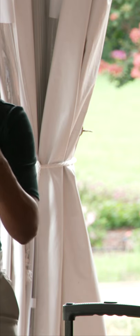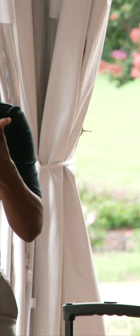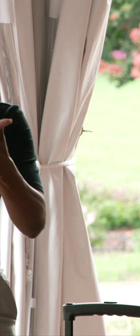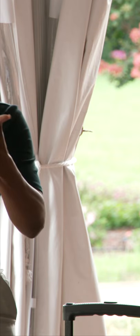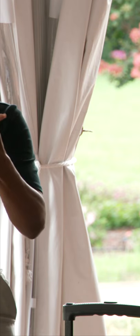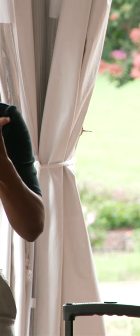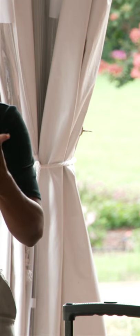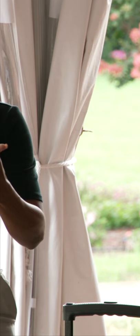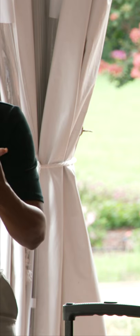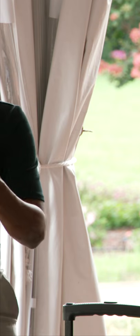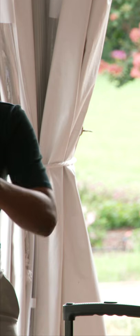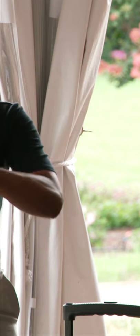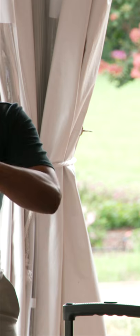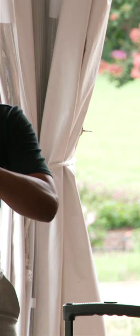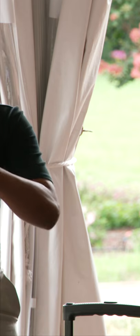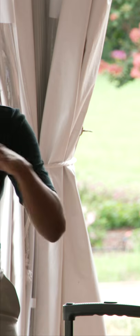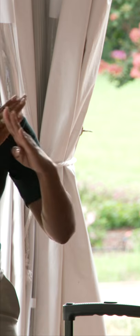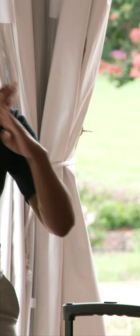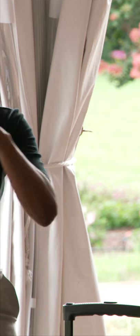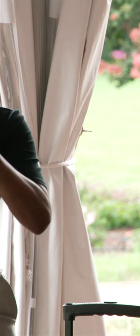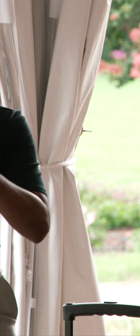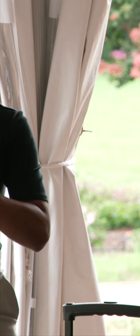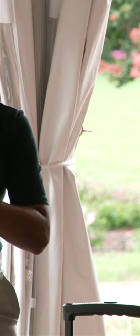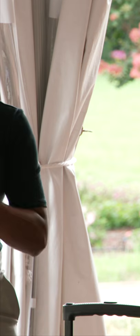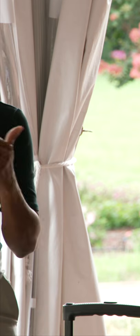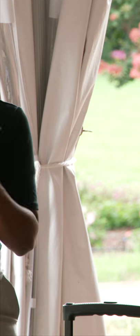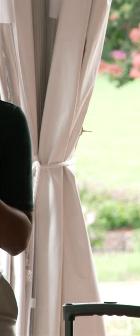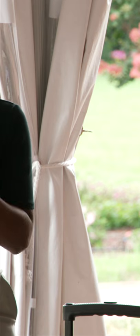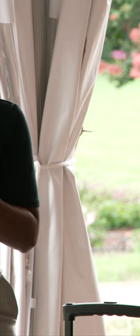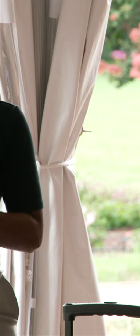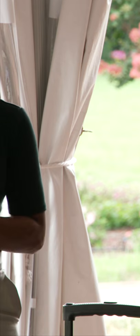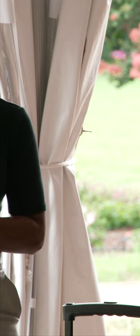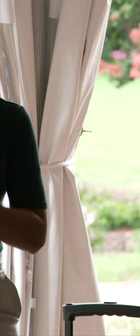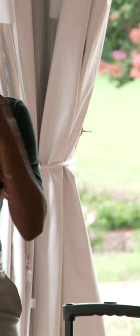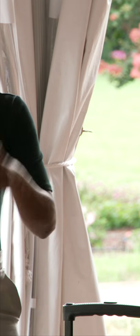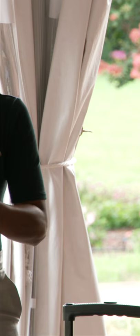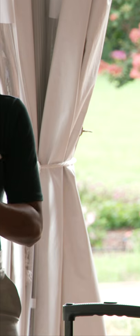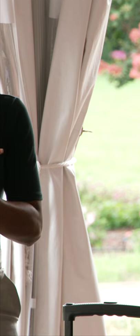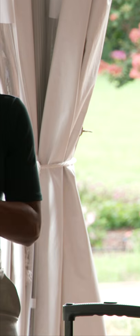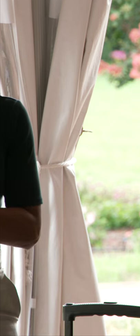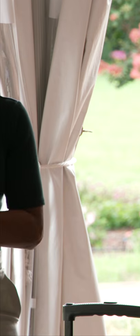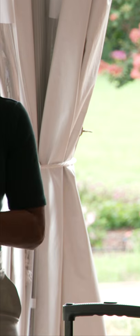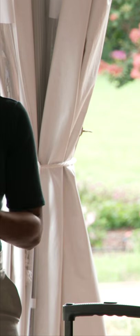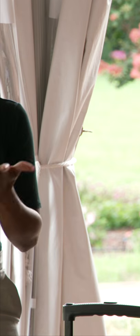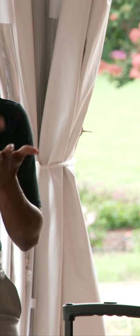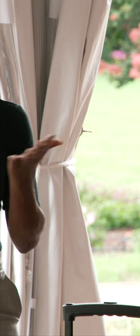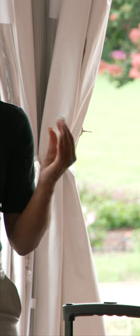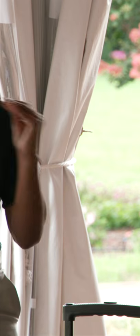for human research in the U.S. and worldwide. And you will hear more about these guiding principles